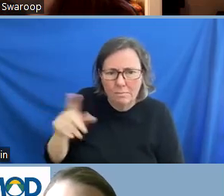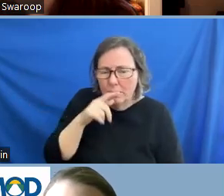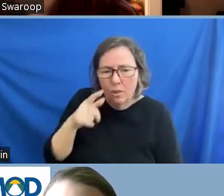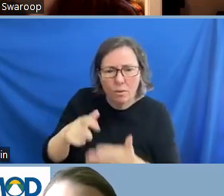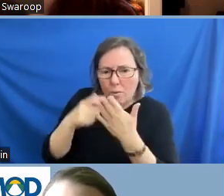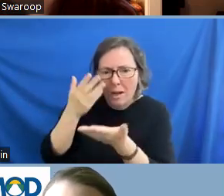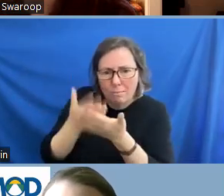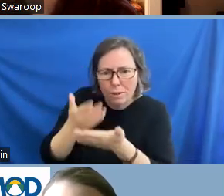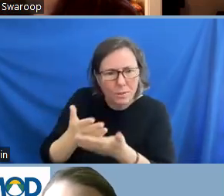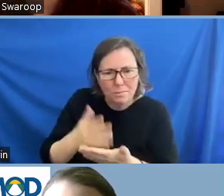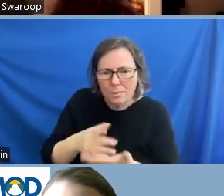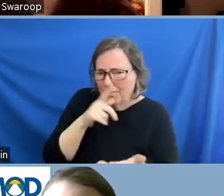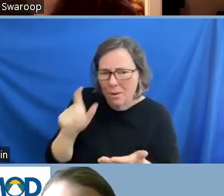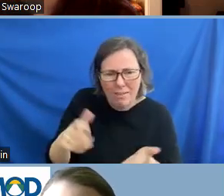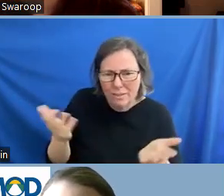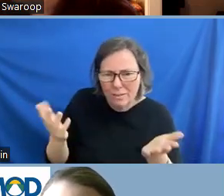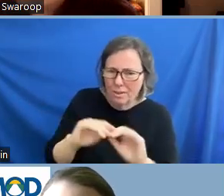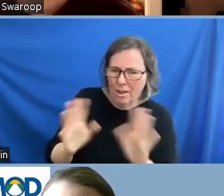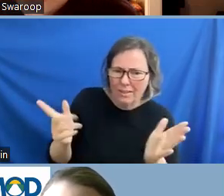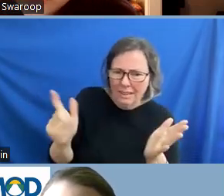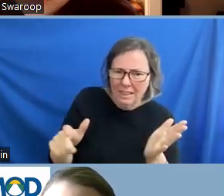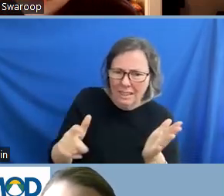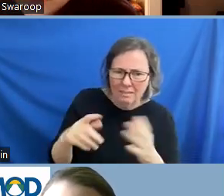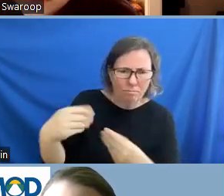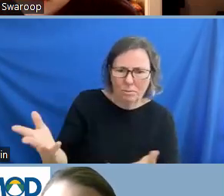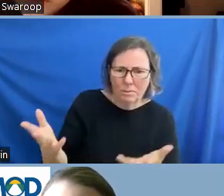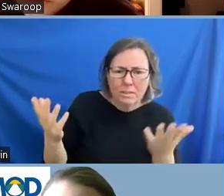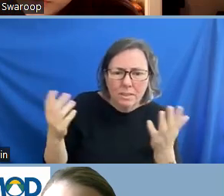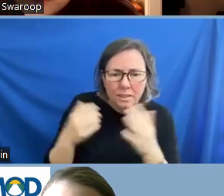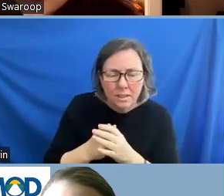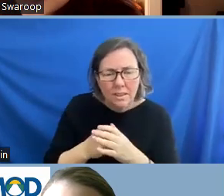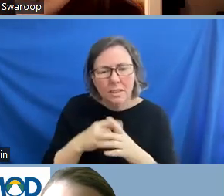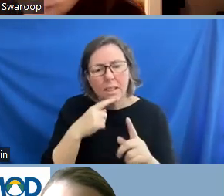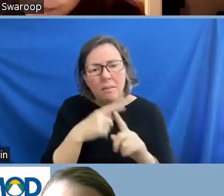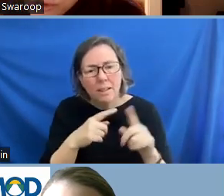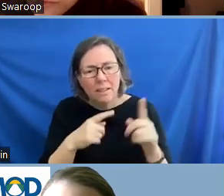But what about -- I think my question -- again this is a follow-up